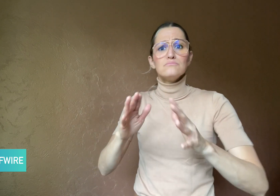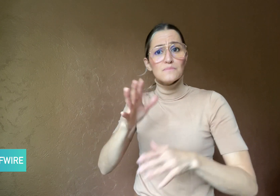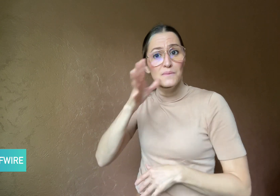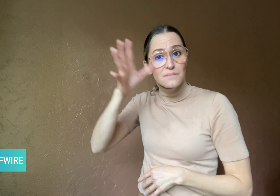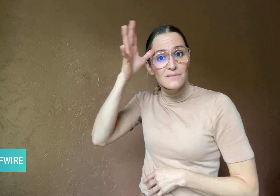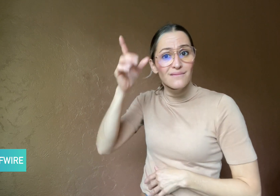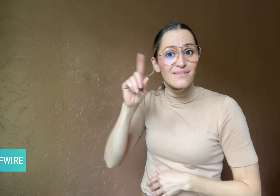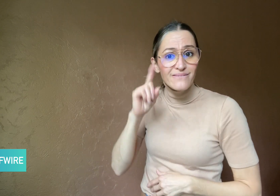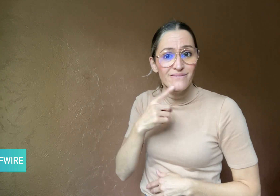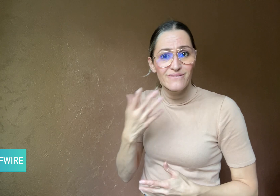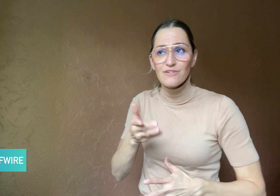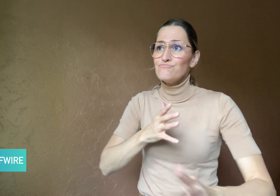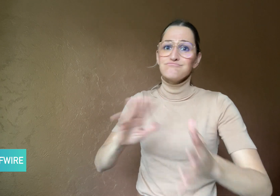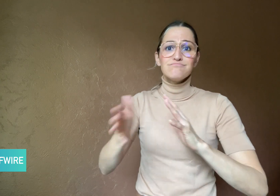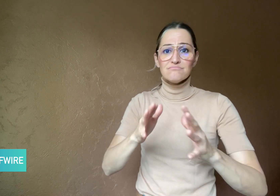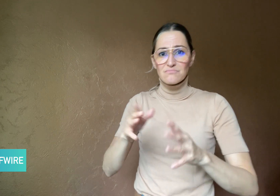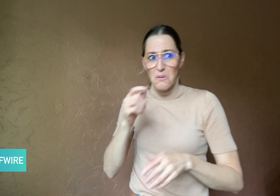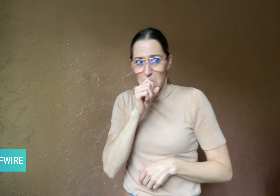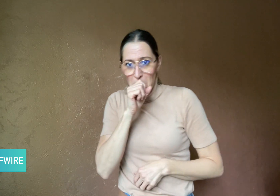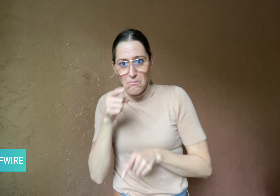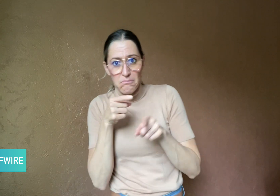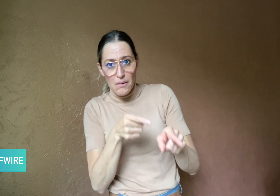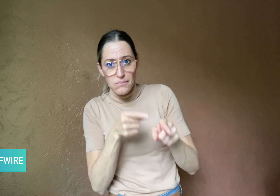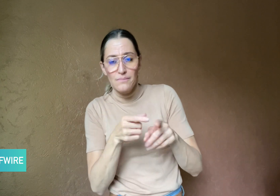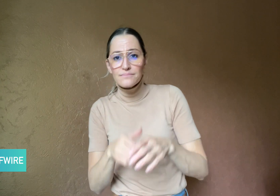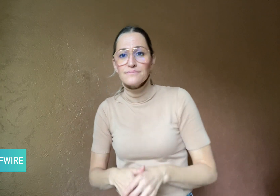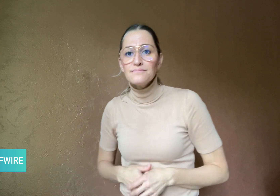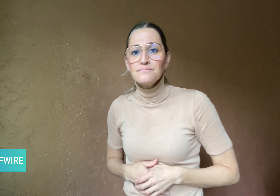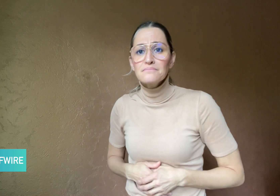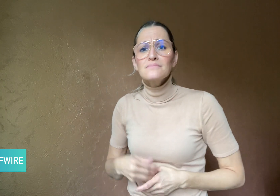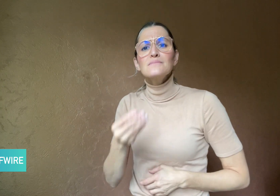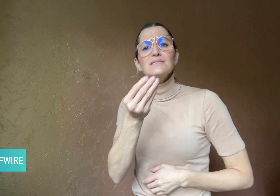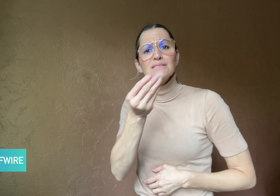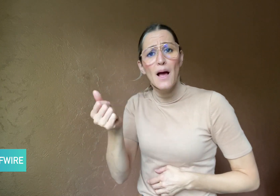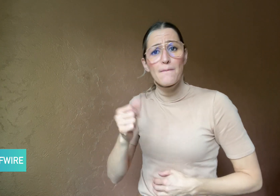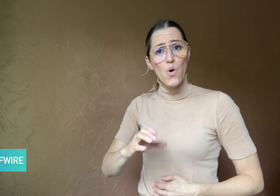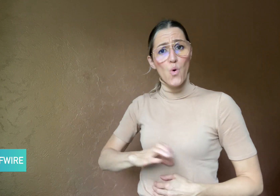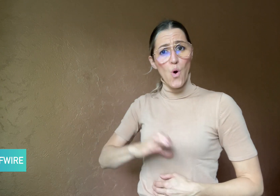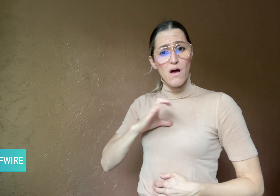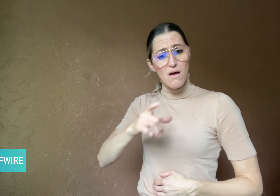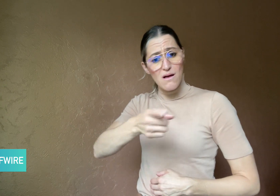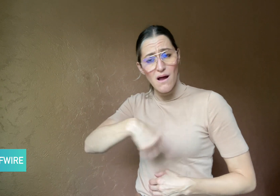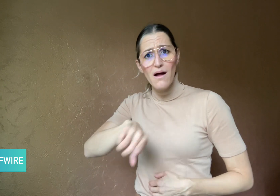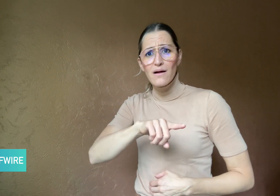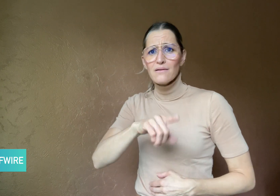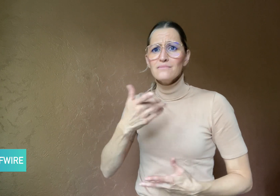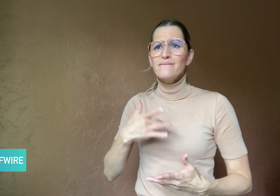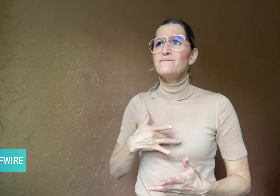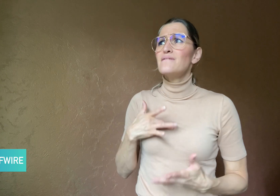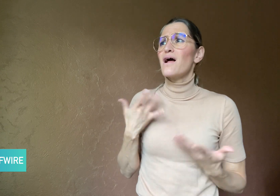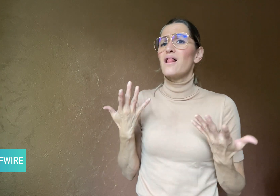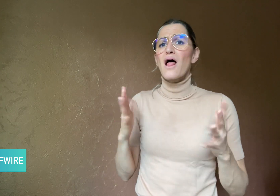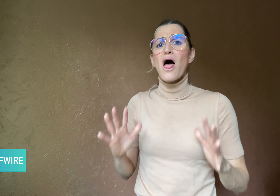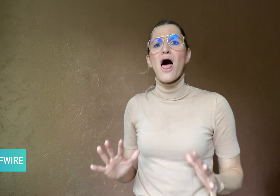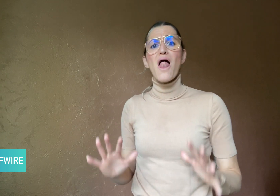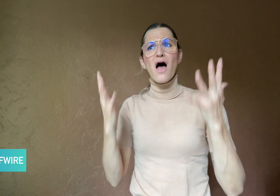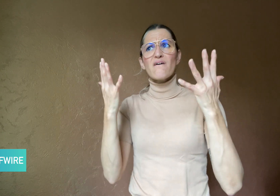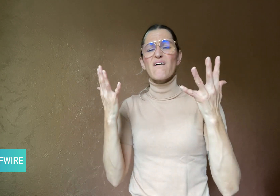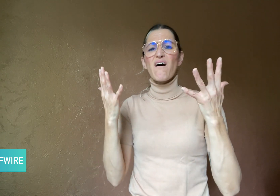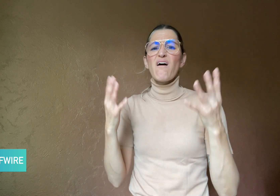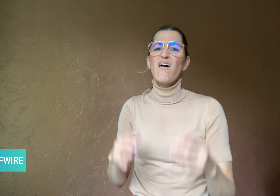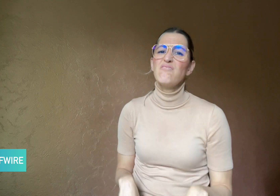with their Deaf parents. Some CODAs feel life is unfair